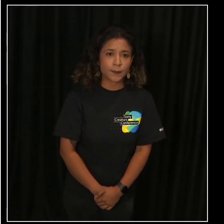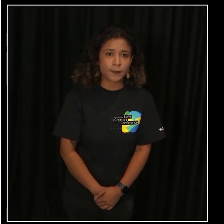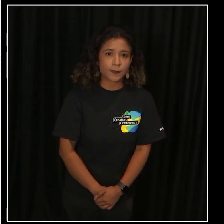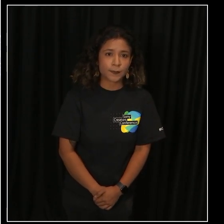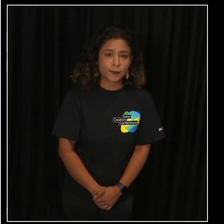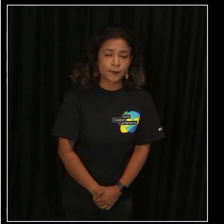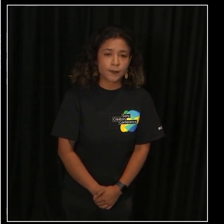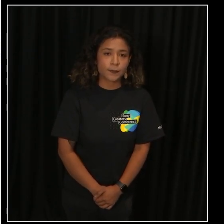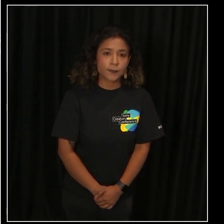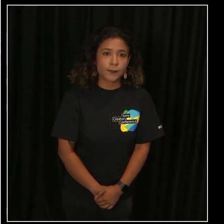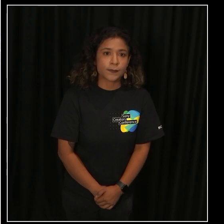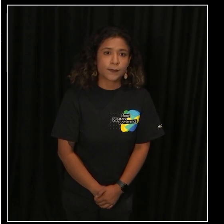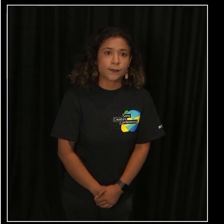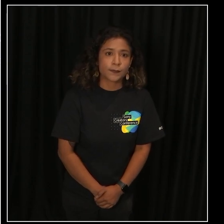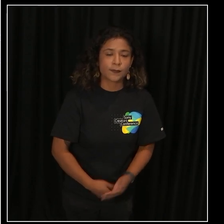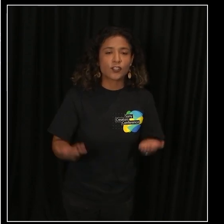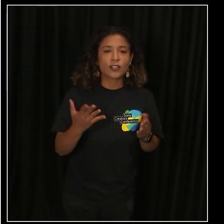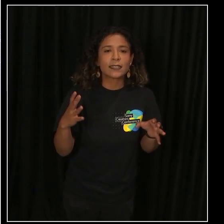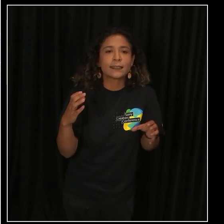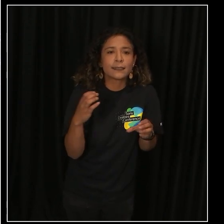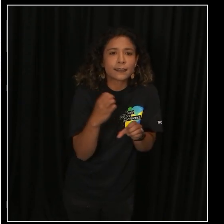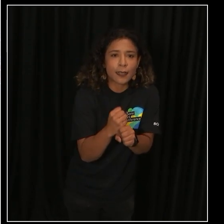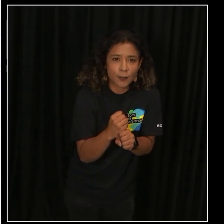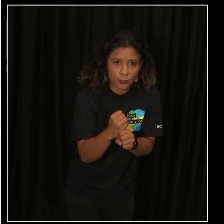Here is the summary of our ray tracing support.